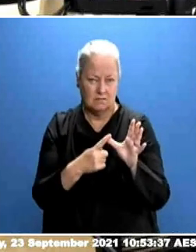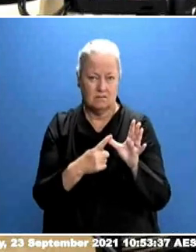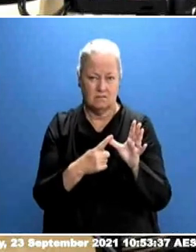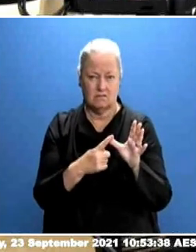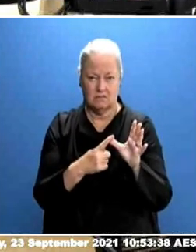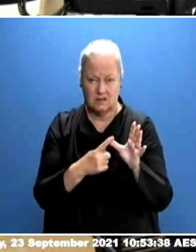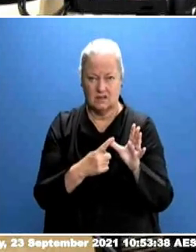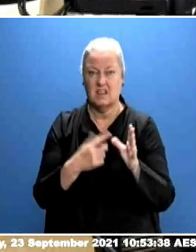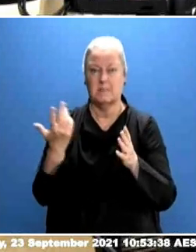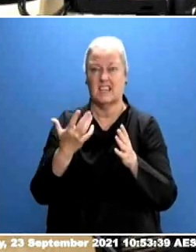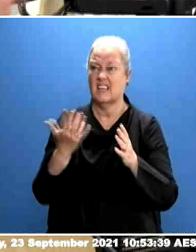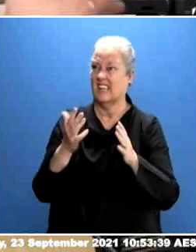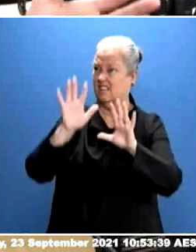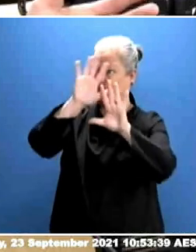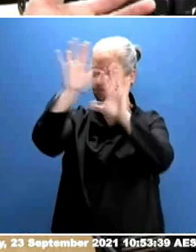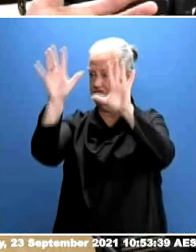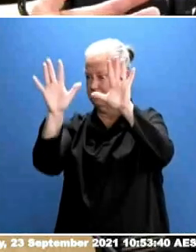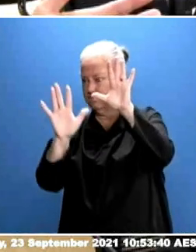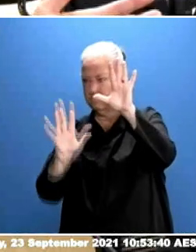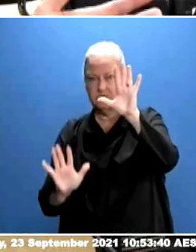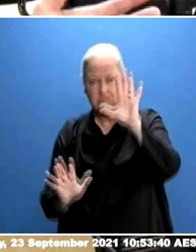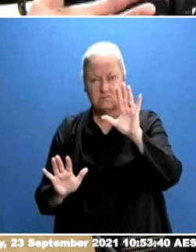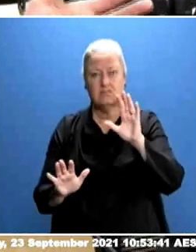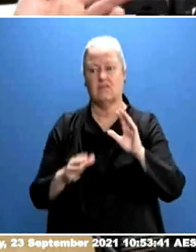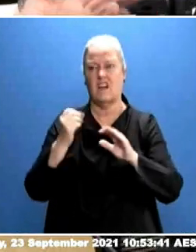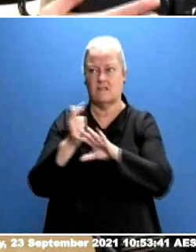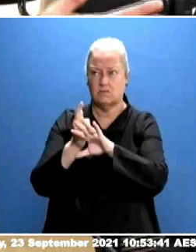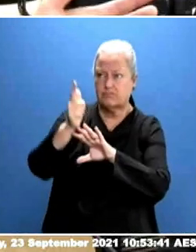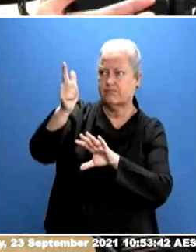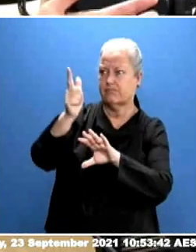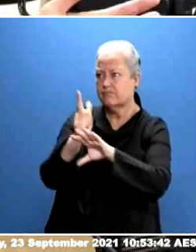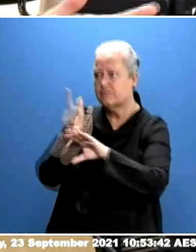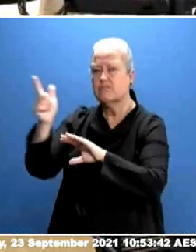geographical area and communities that are very remote, regional and remote,